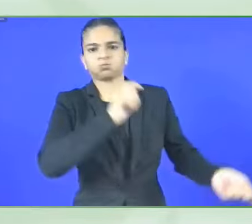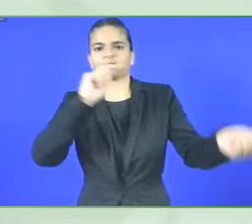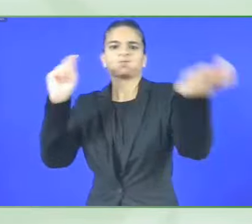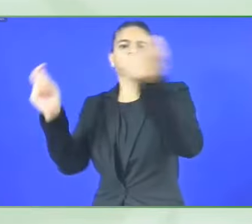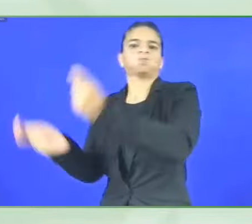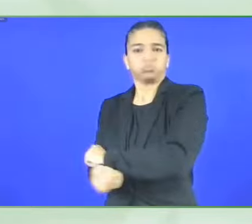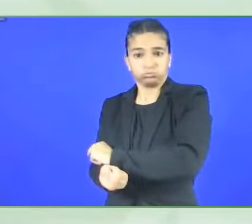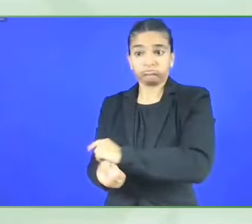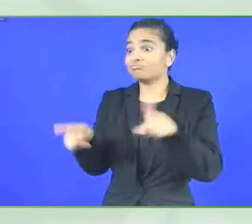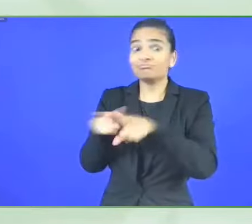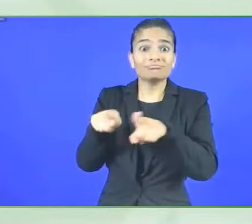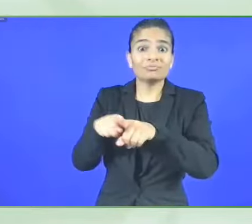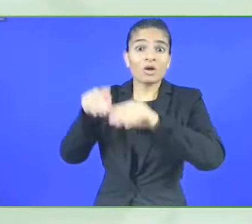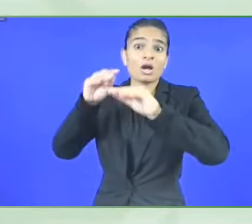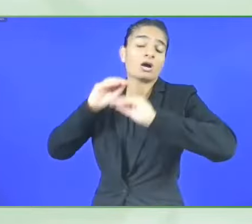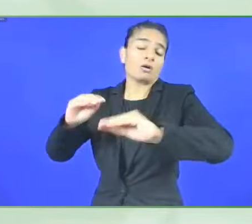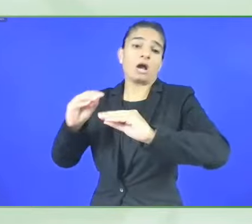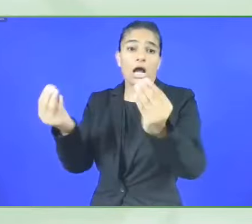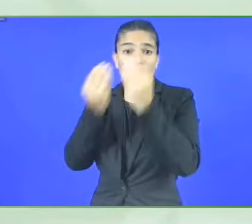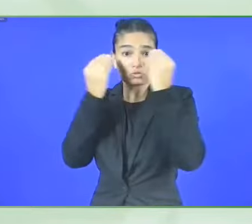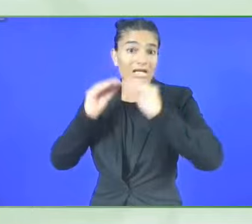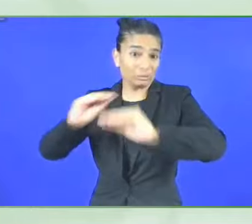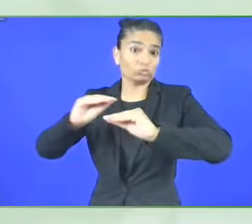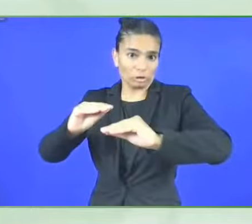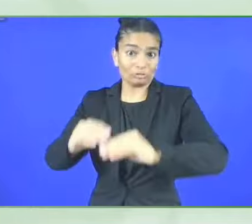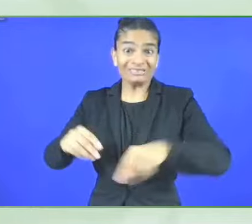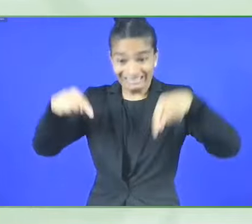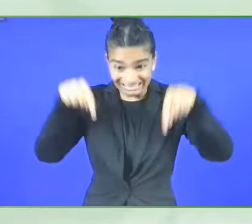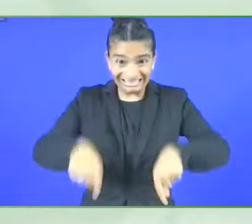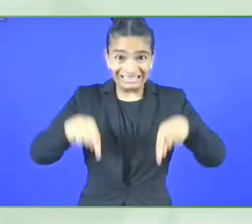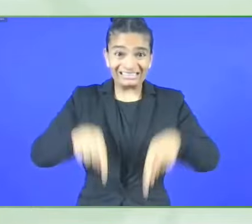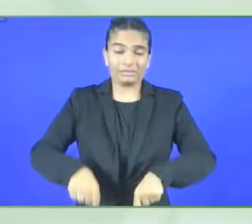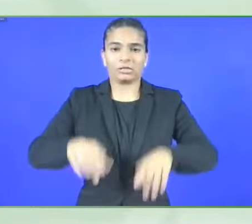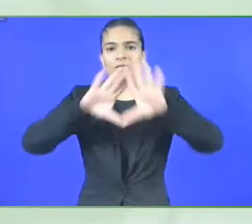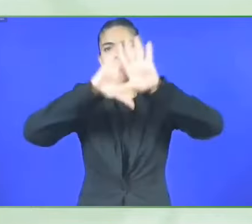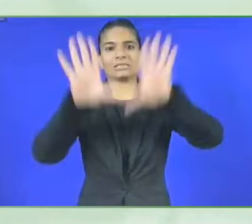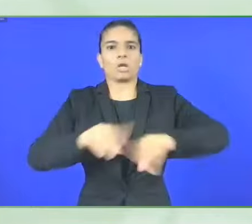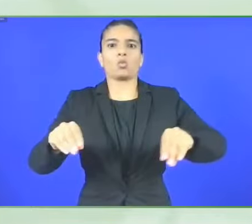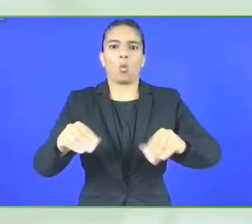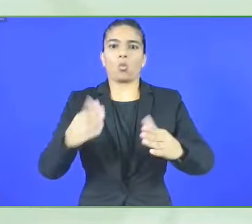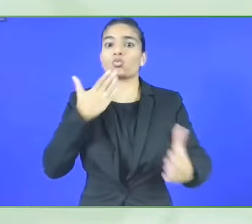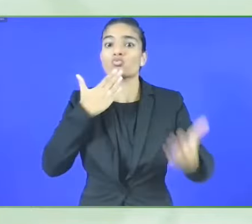of surviving in life.